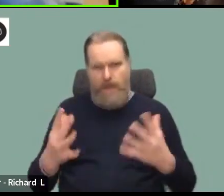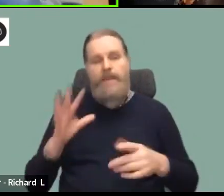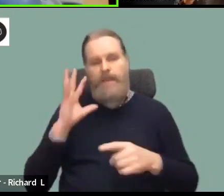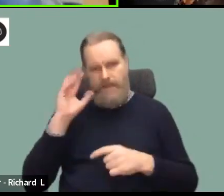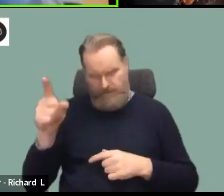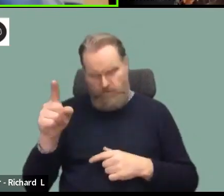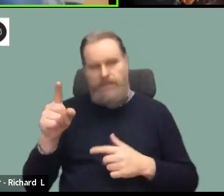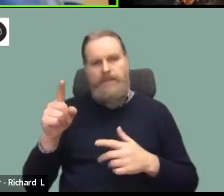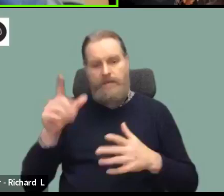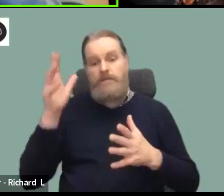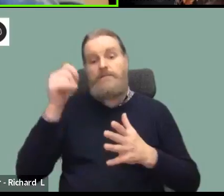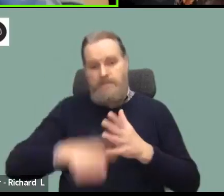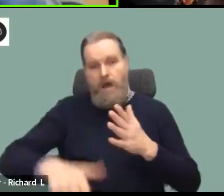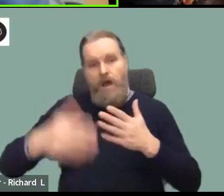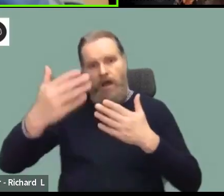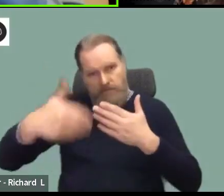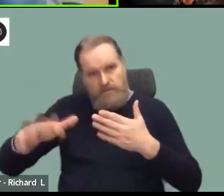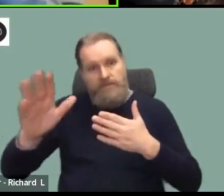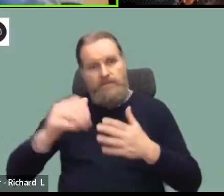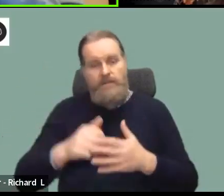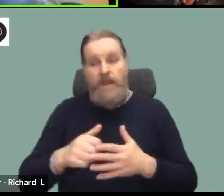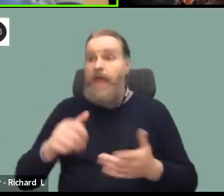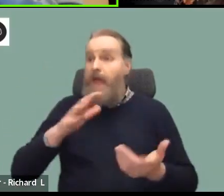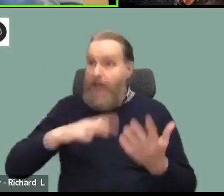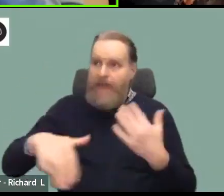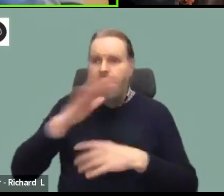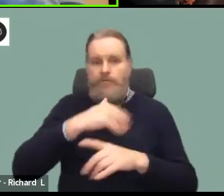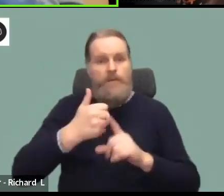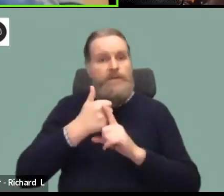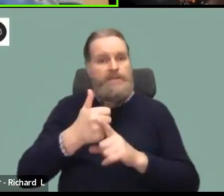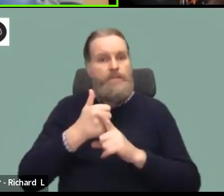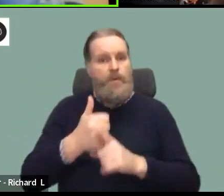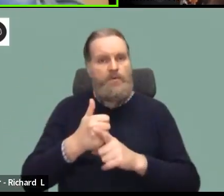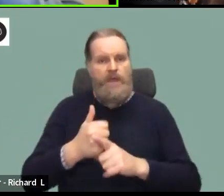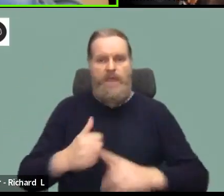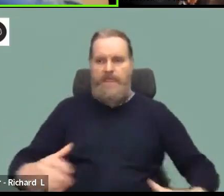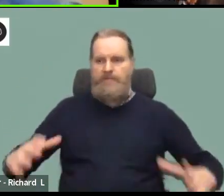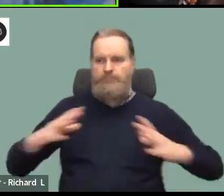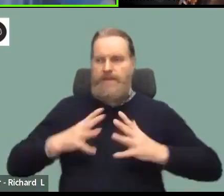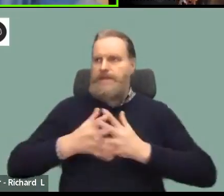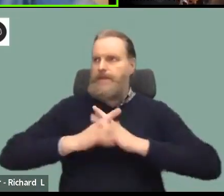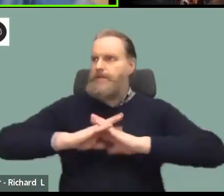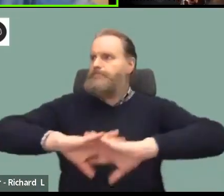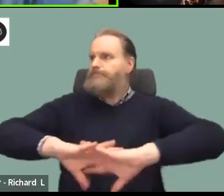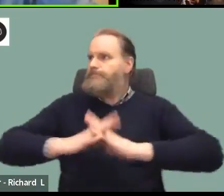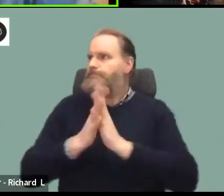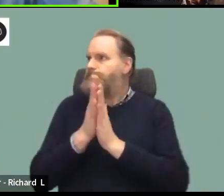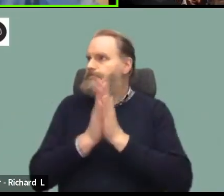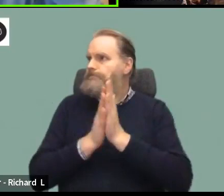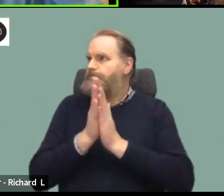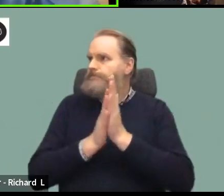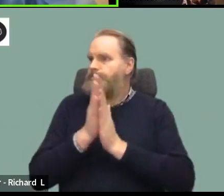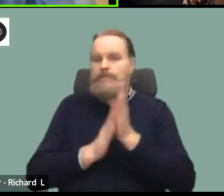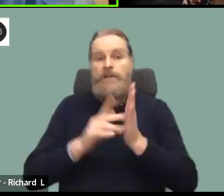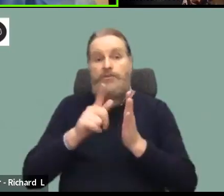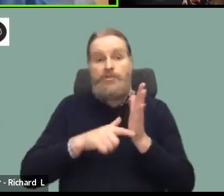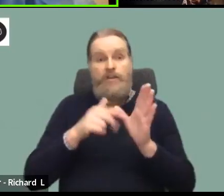targeted action and have a real effect and you'll get the same financial. support And everybody be ready. Early in Early in the new year for him Early in the new year for